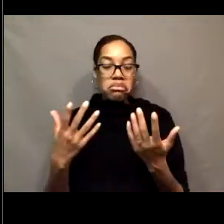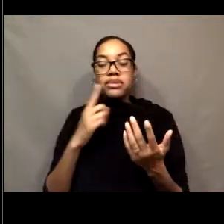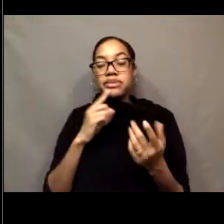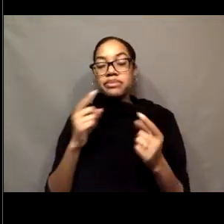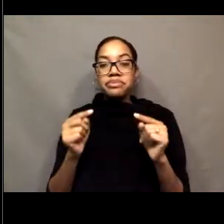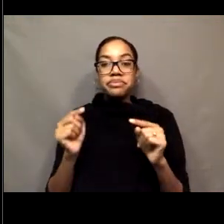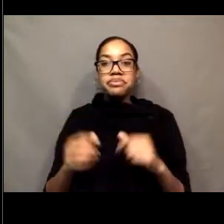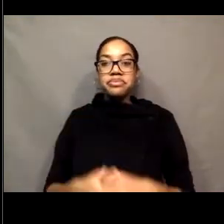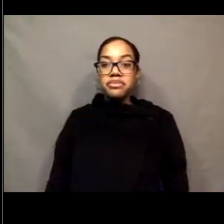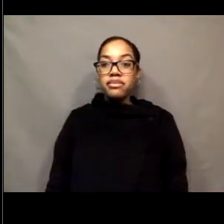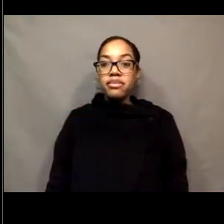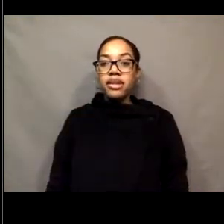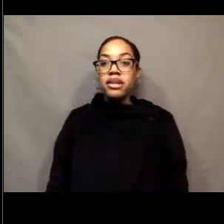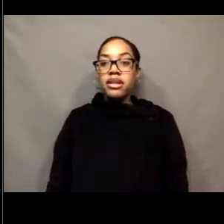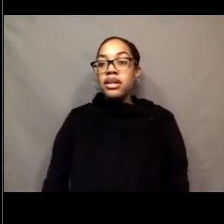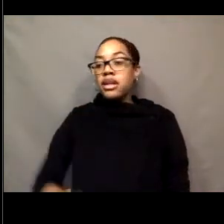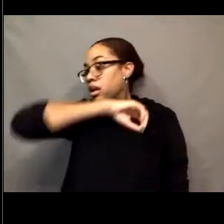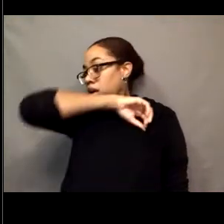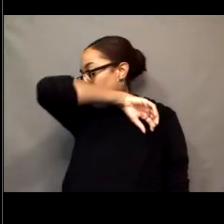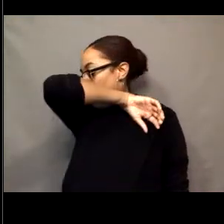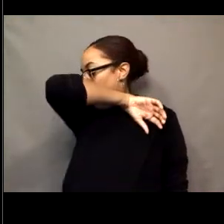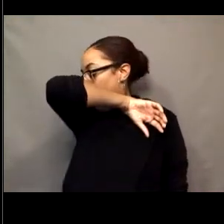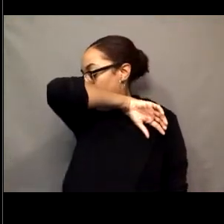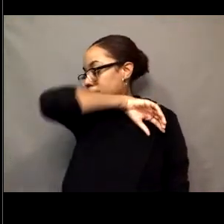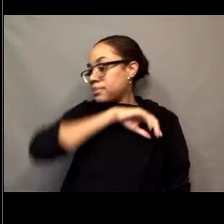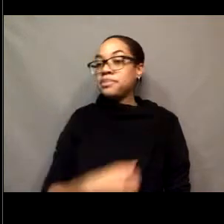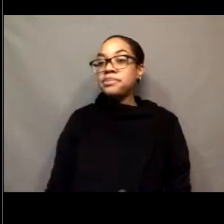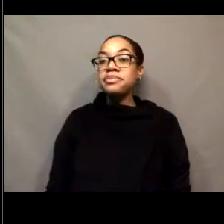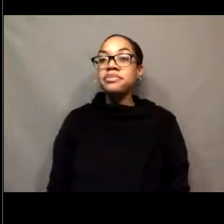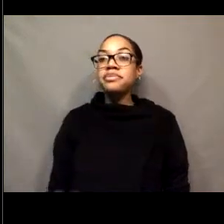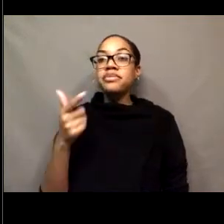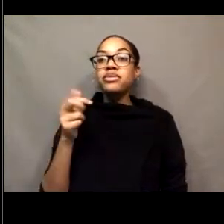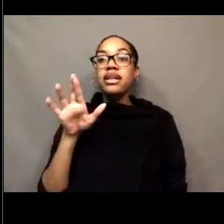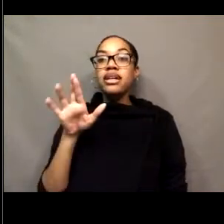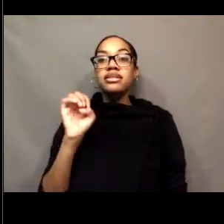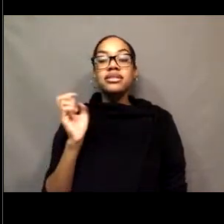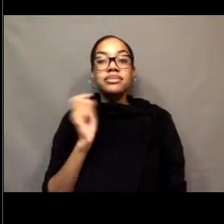[Grace] Excellent. Now this next question, because you mentioned mother of pearl,